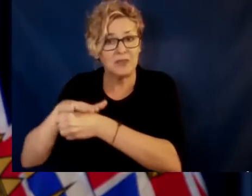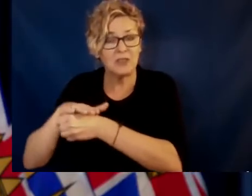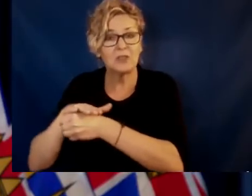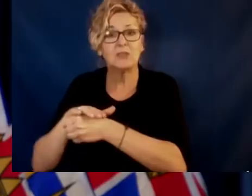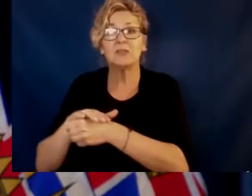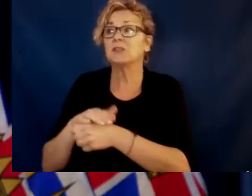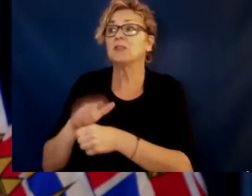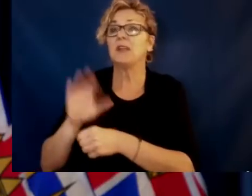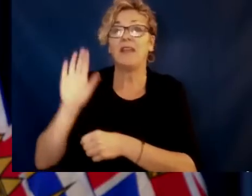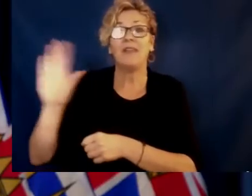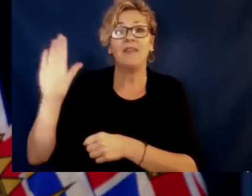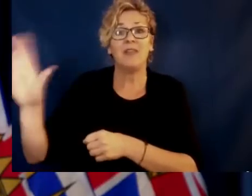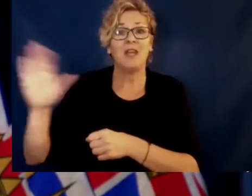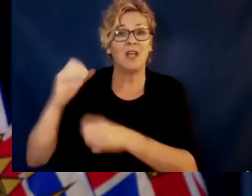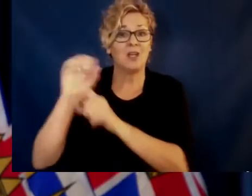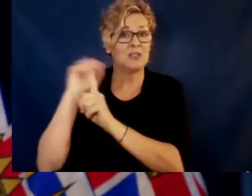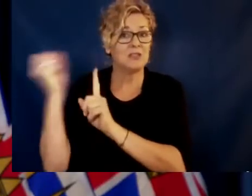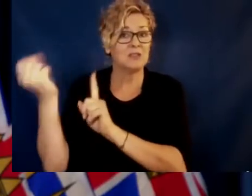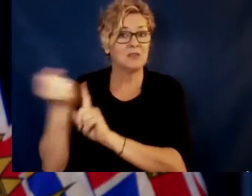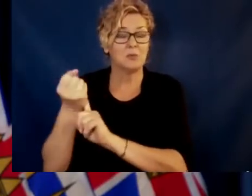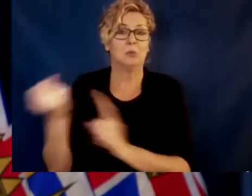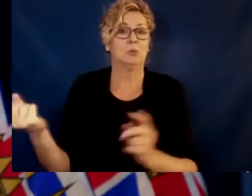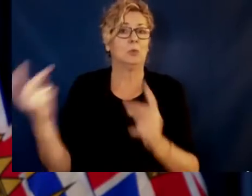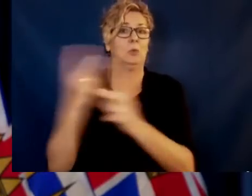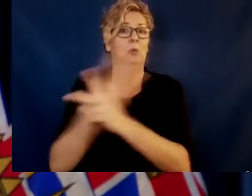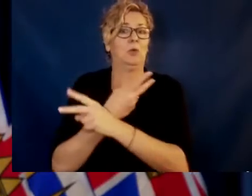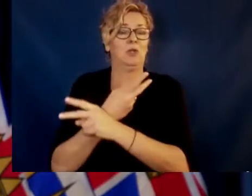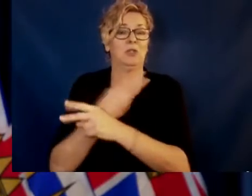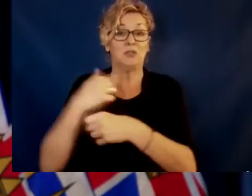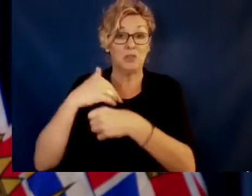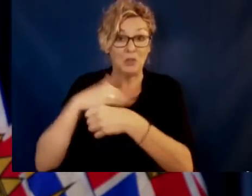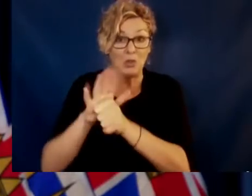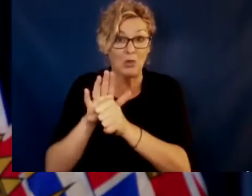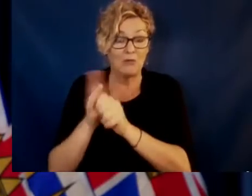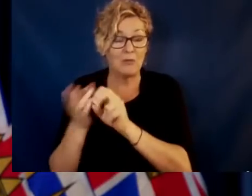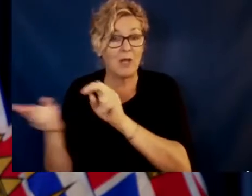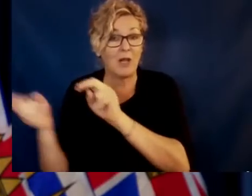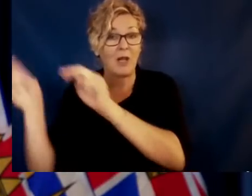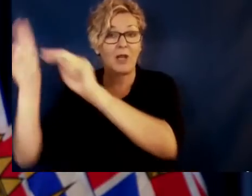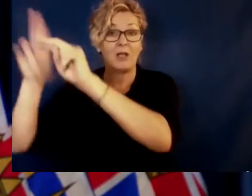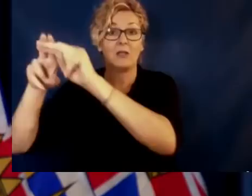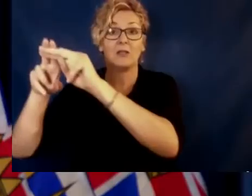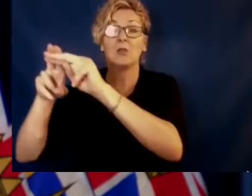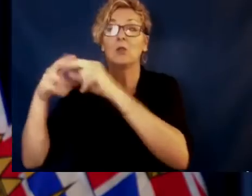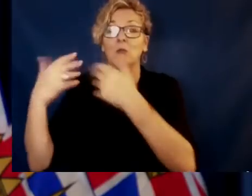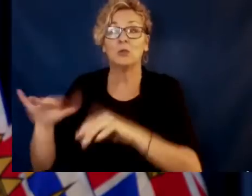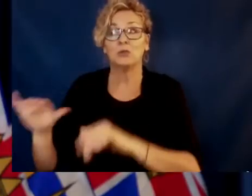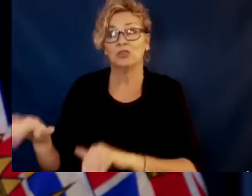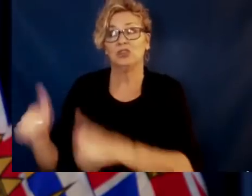overwhelm our health care system. That is difficult not just for our front-line health care workers.